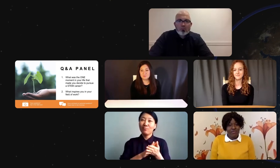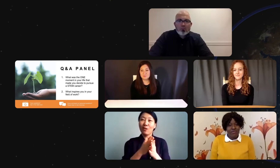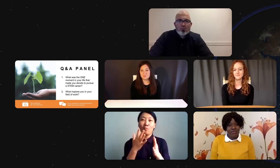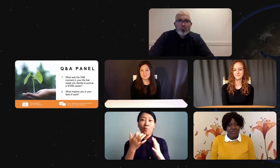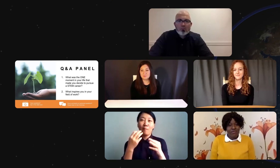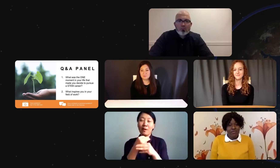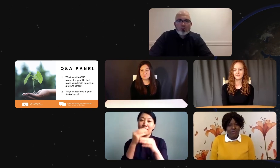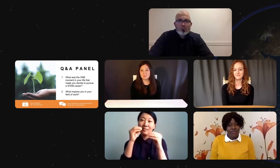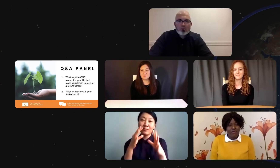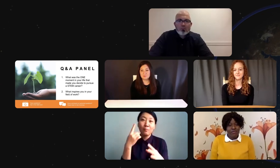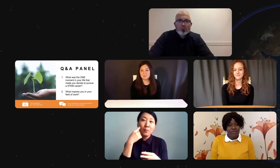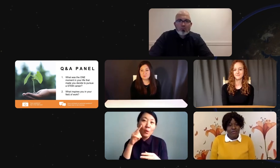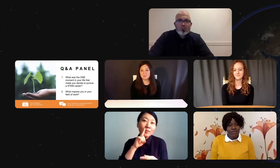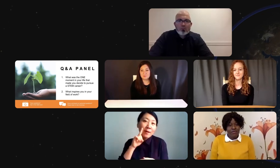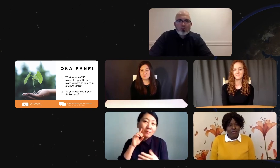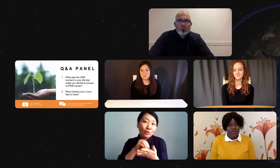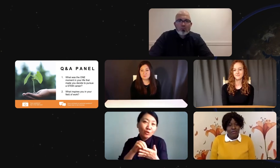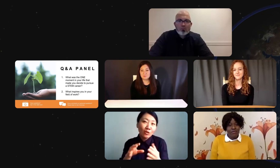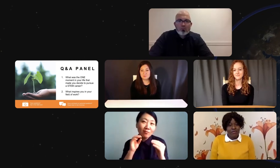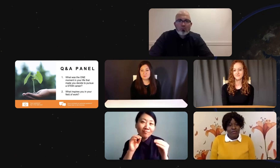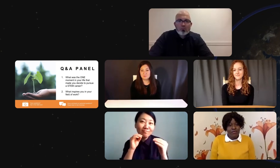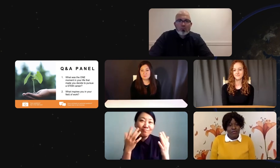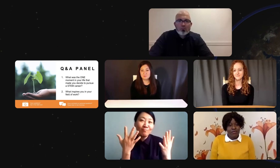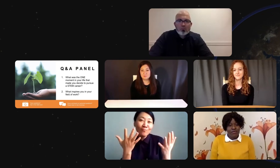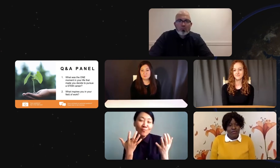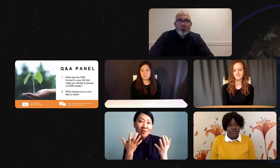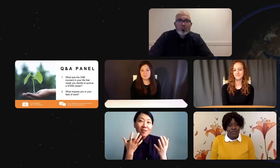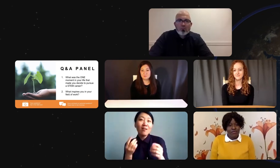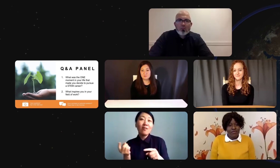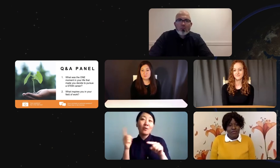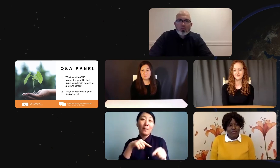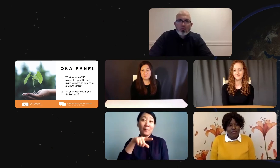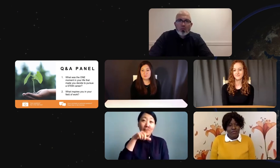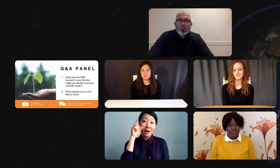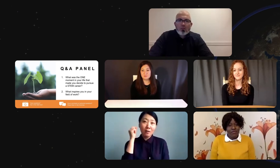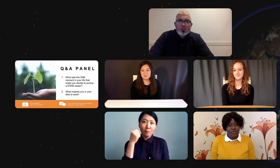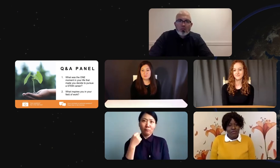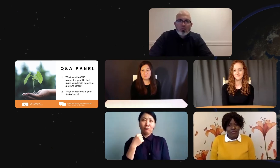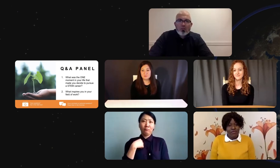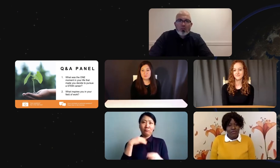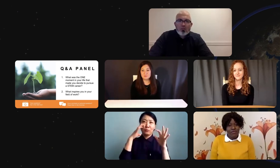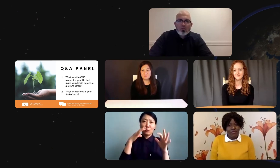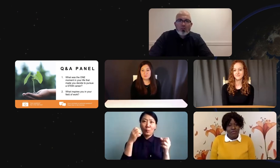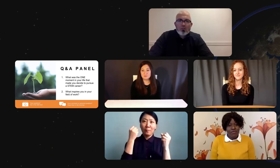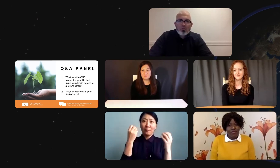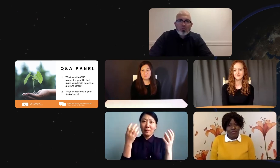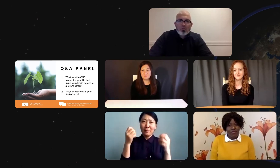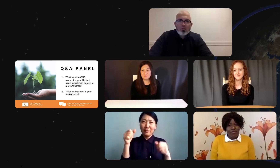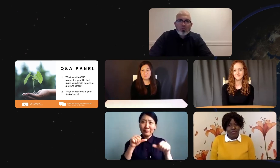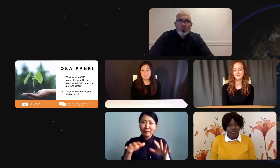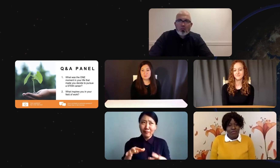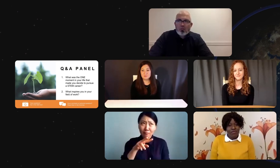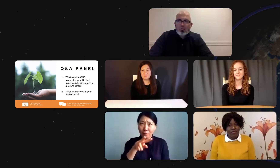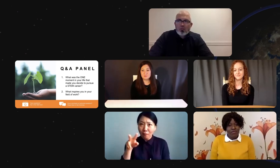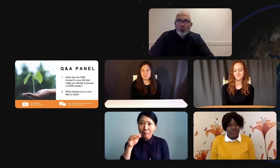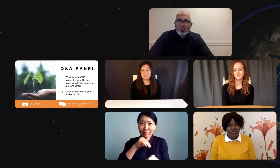Horribly depressing. "Deaf people can't do that." But then, I went to Gallaudet and saw so many deaf people.